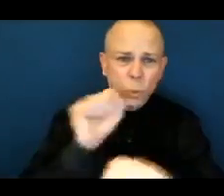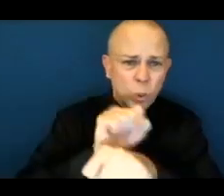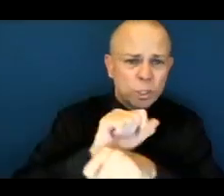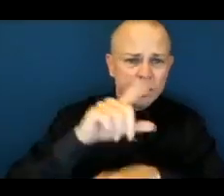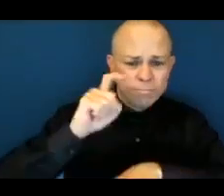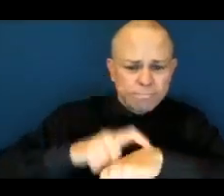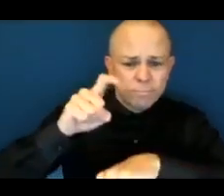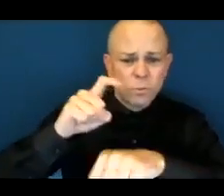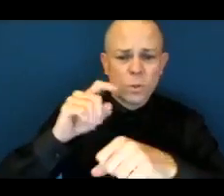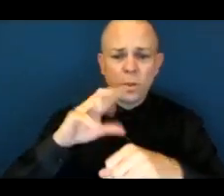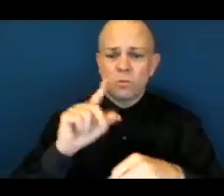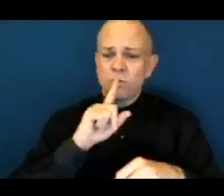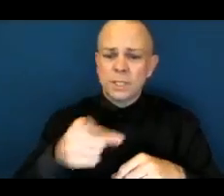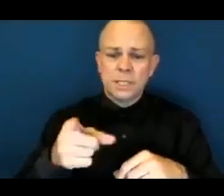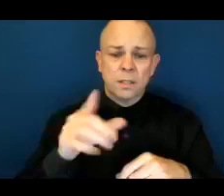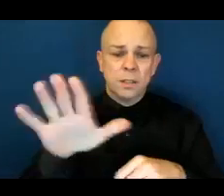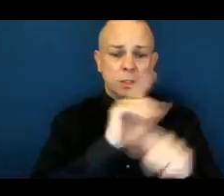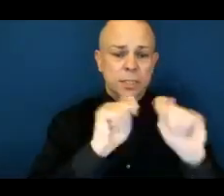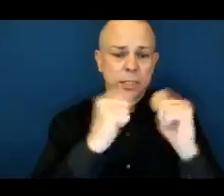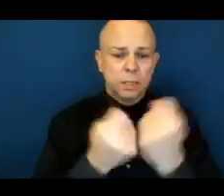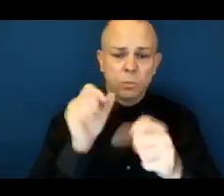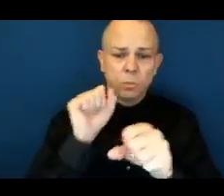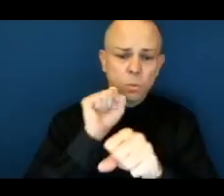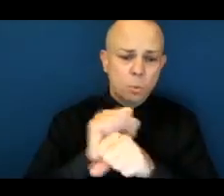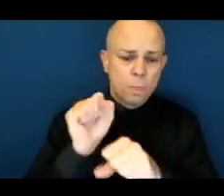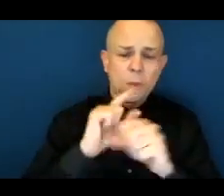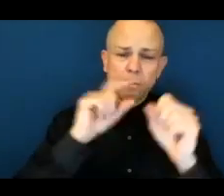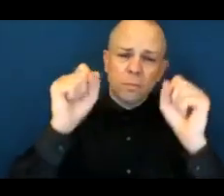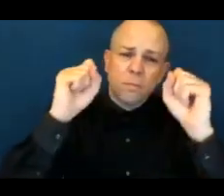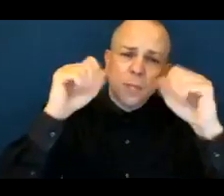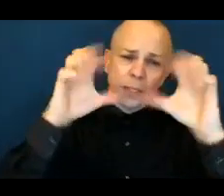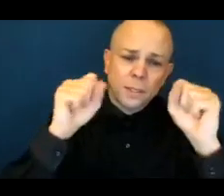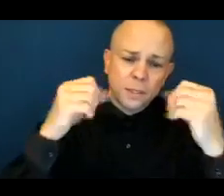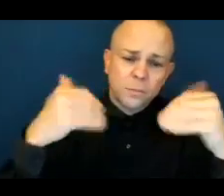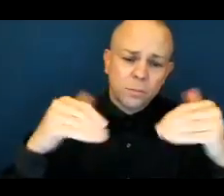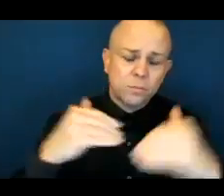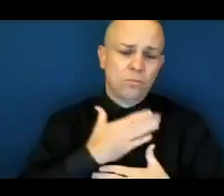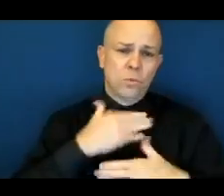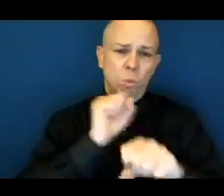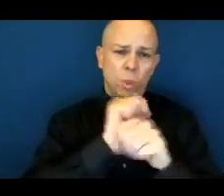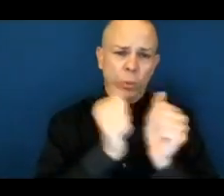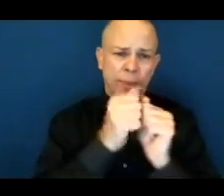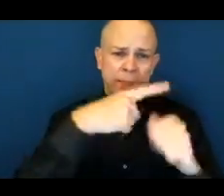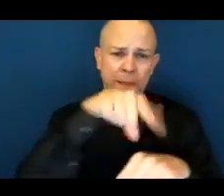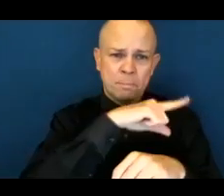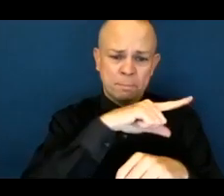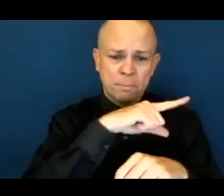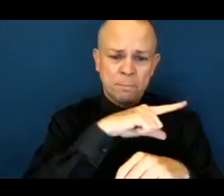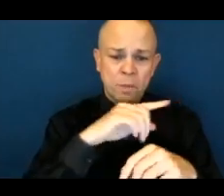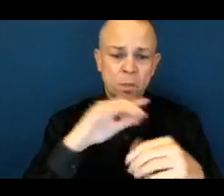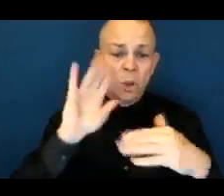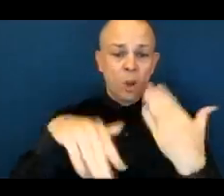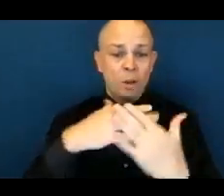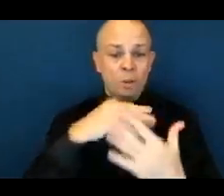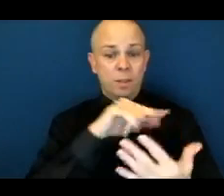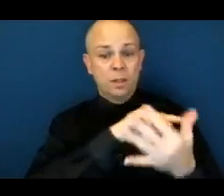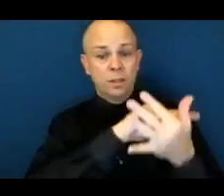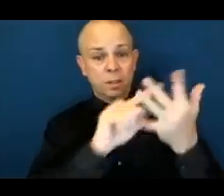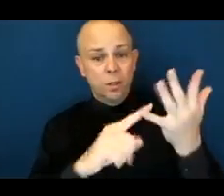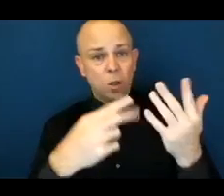a pleasure working with the team and on behalf of the hosting agencies again i want to thank everyone have a great evening